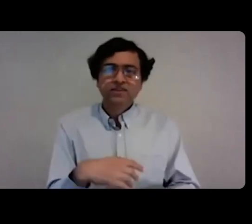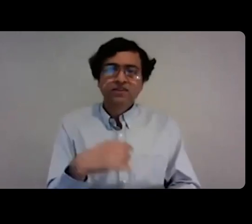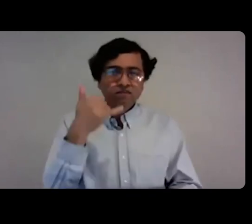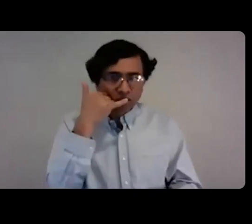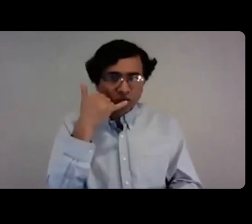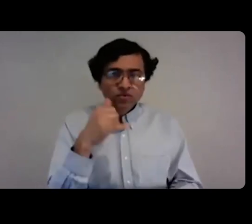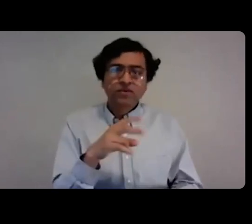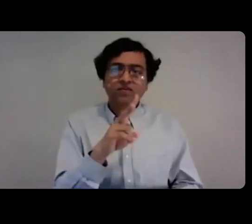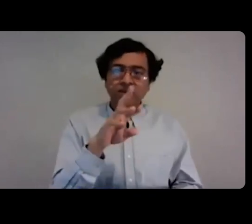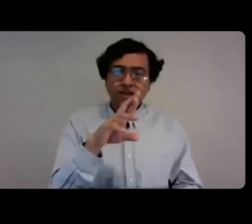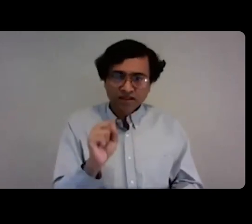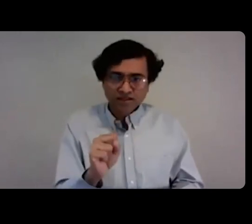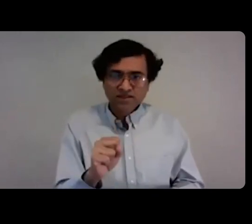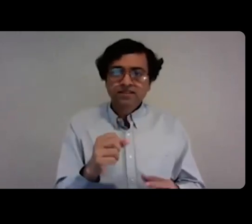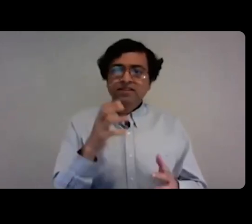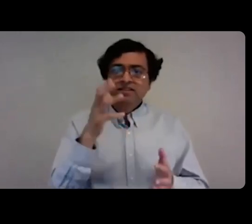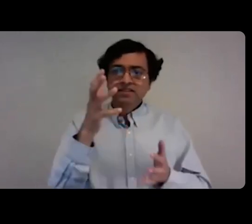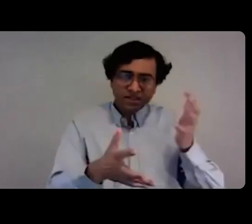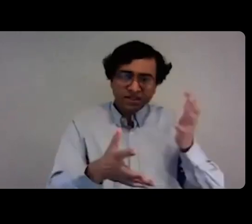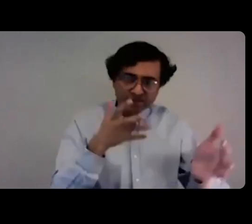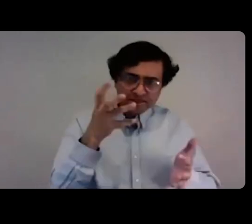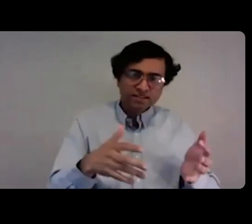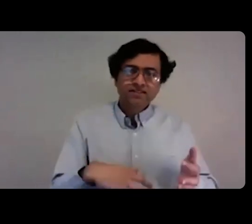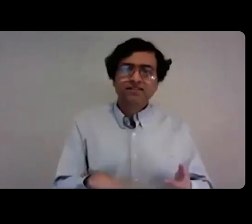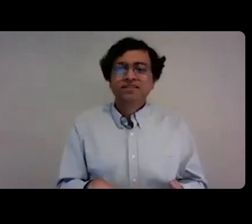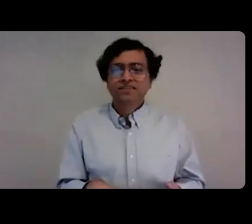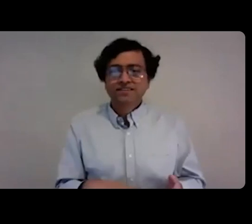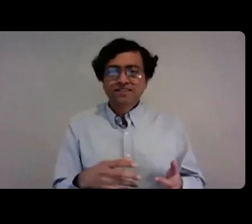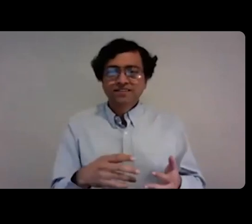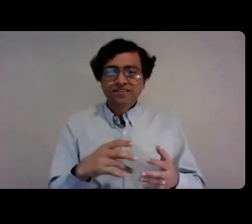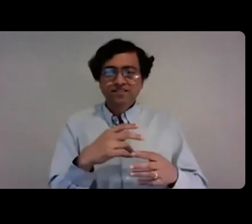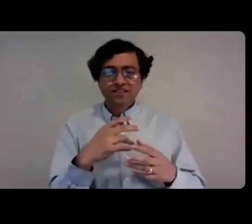Some use some sort of writing, whether it is email or texting. Some will gesture.